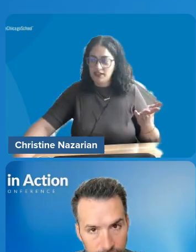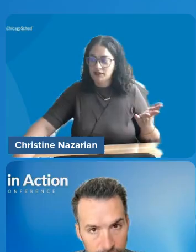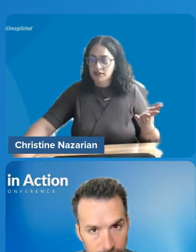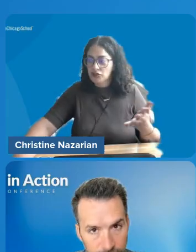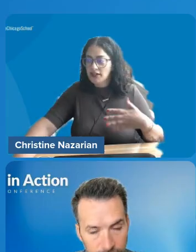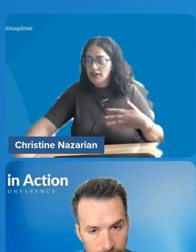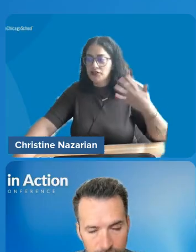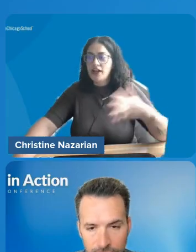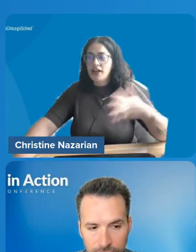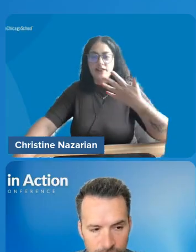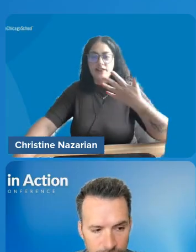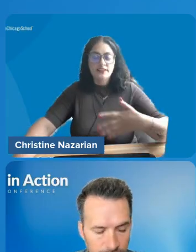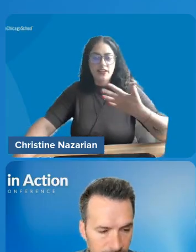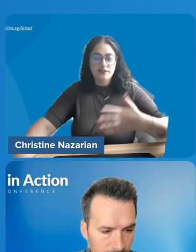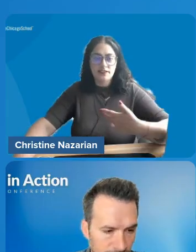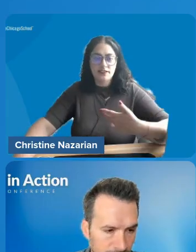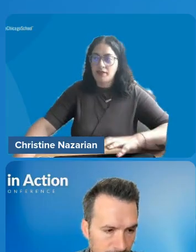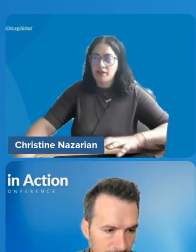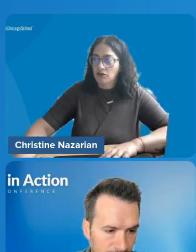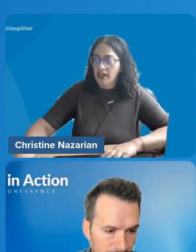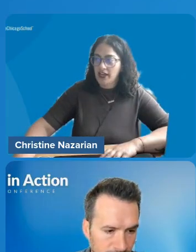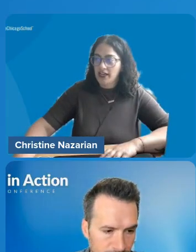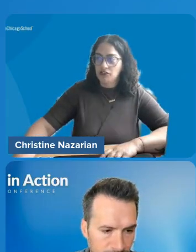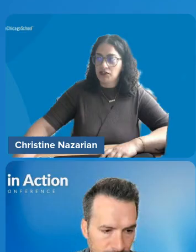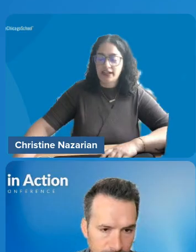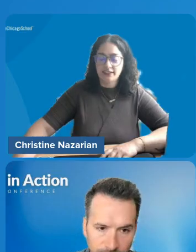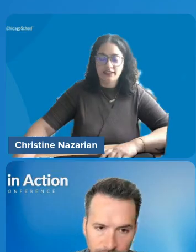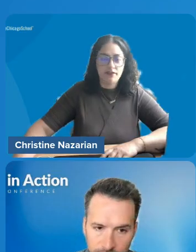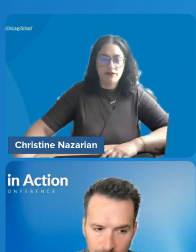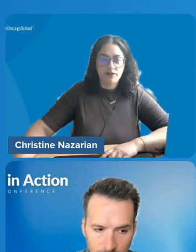instructor this gives them that great interactive um